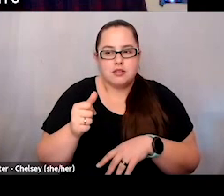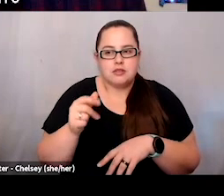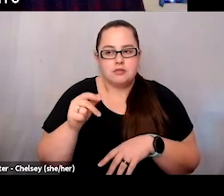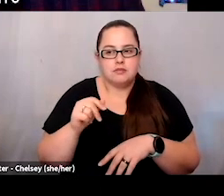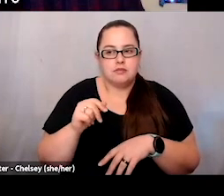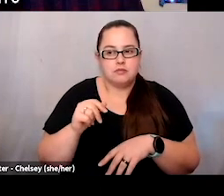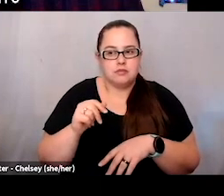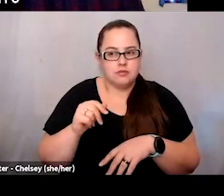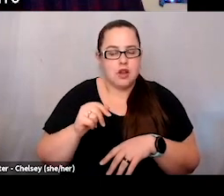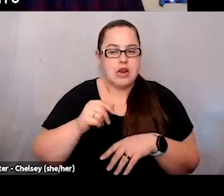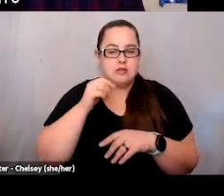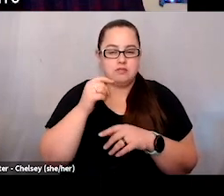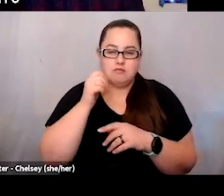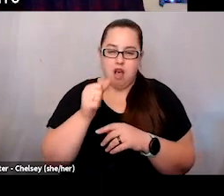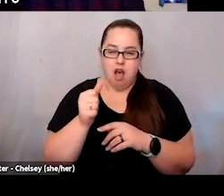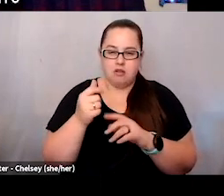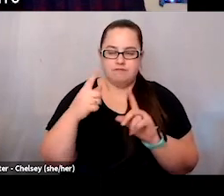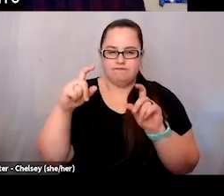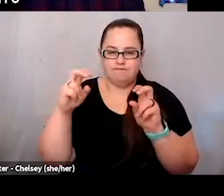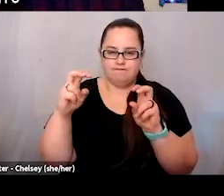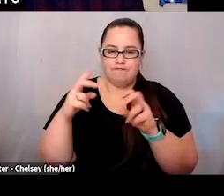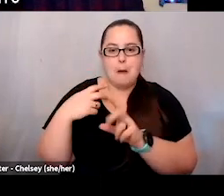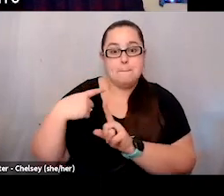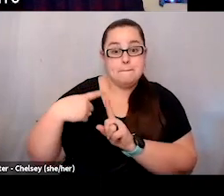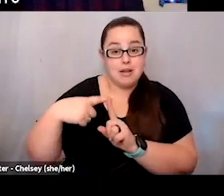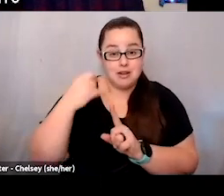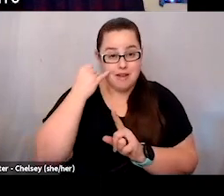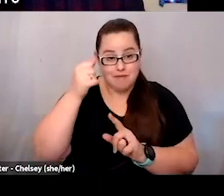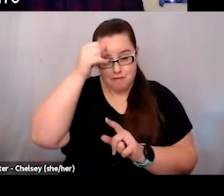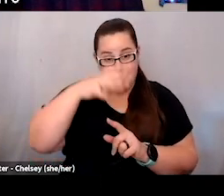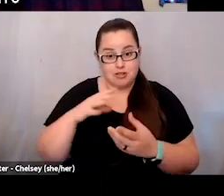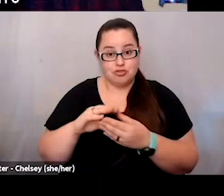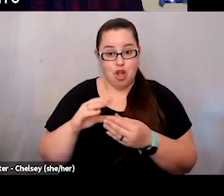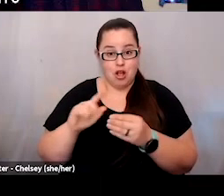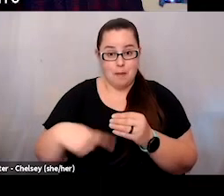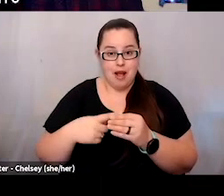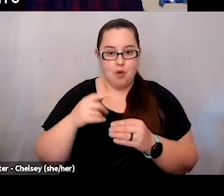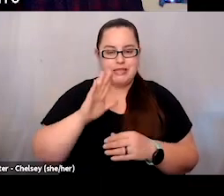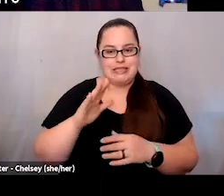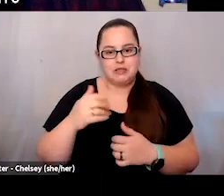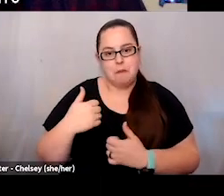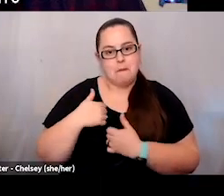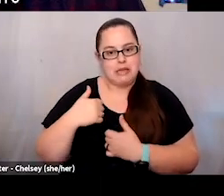thing for somebody, for a man to talk about his military exploits. So he was bragging